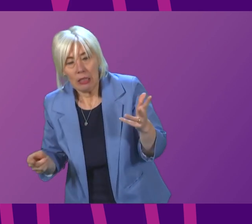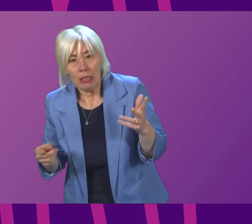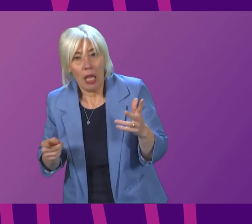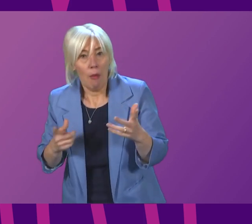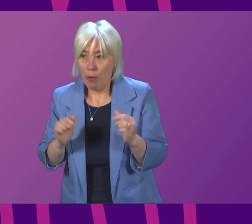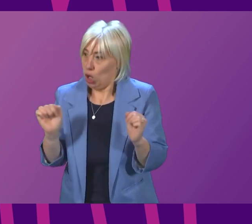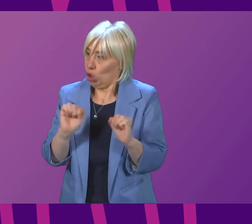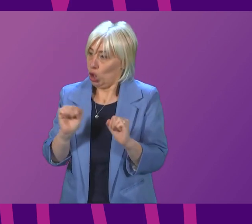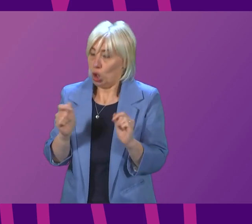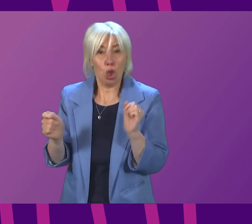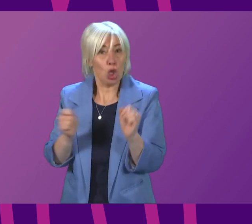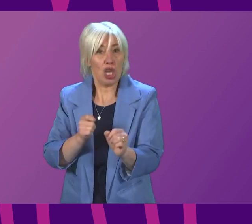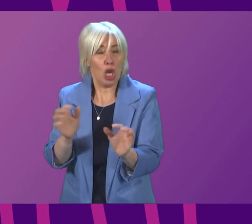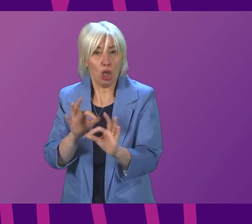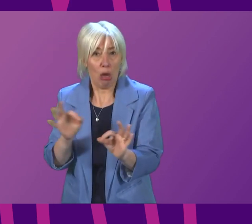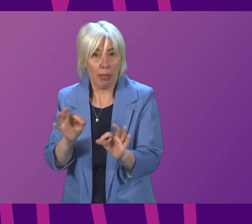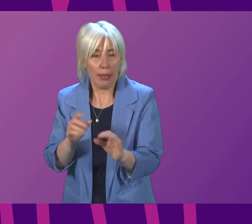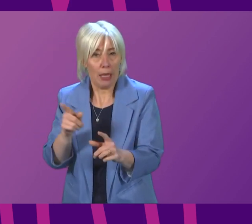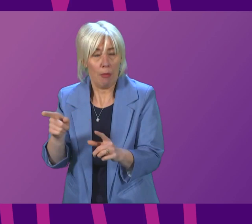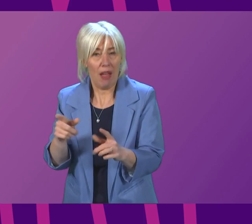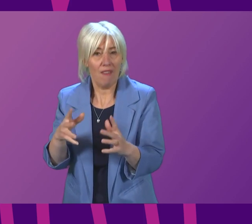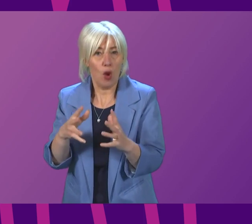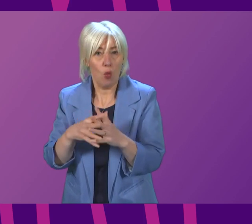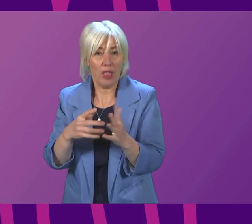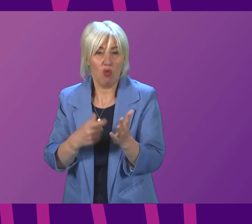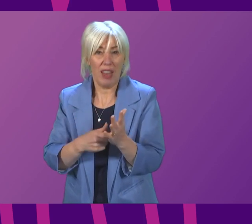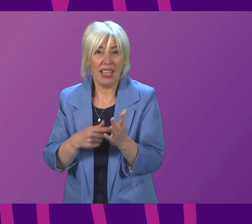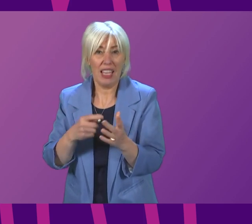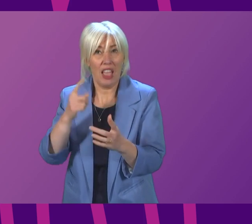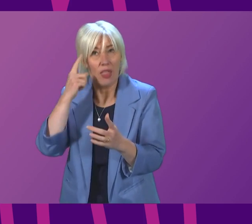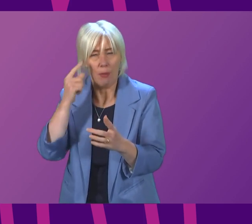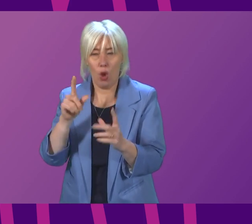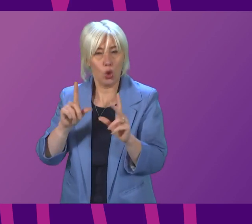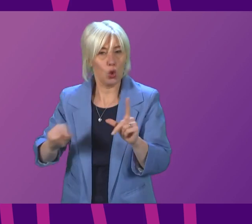If Willie Rennie is referring to the same Twitter exchange that I saw, the Cabinet Secretary